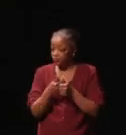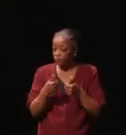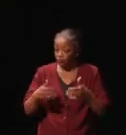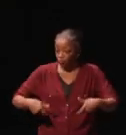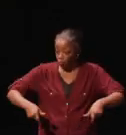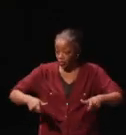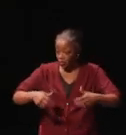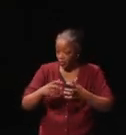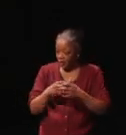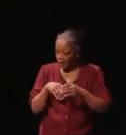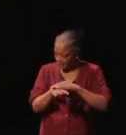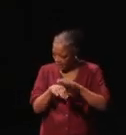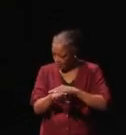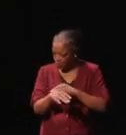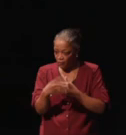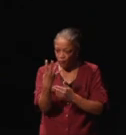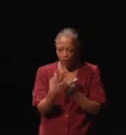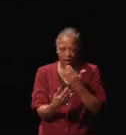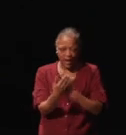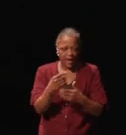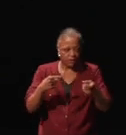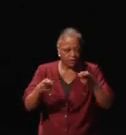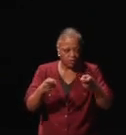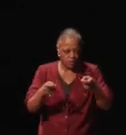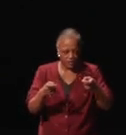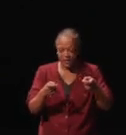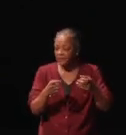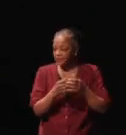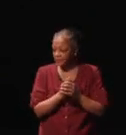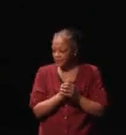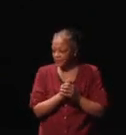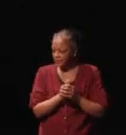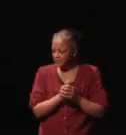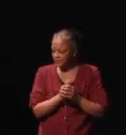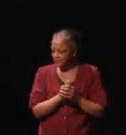accessible with four hand controls.